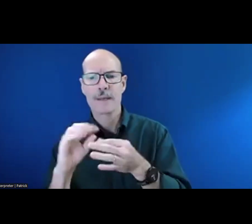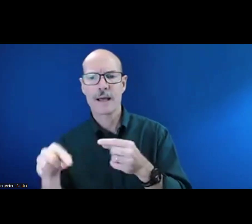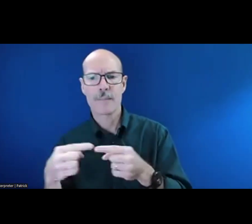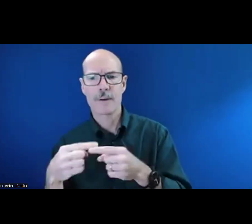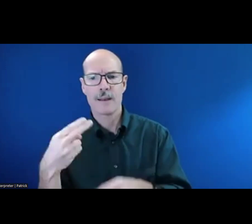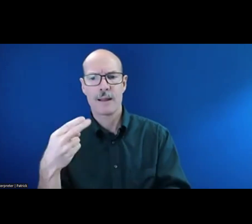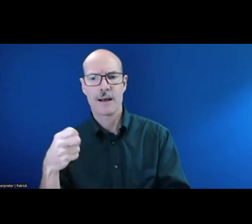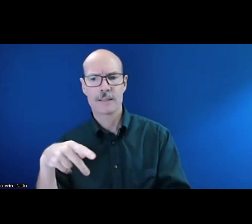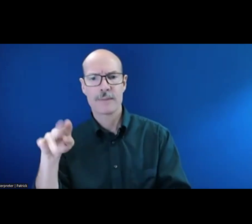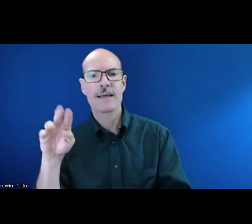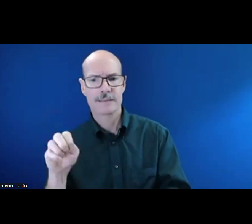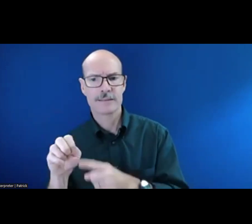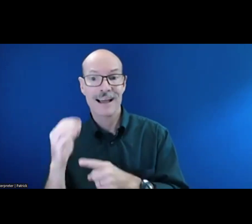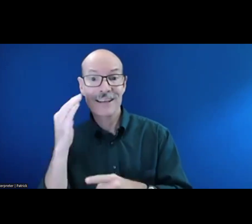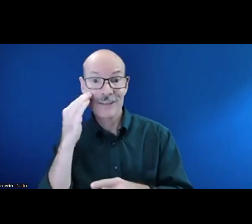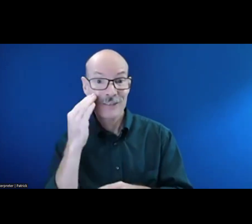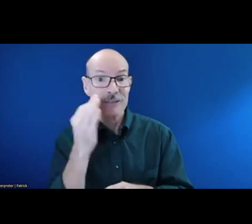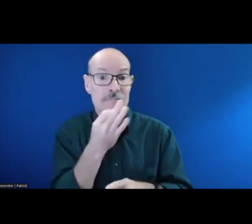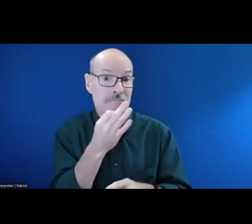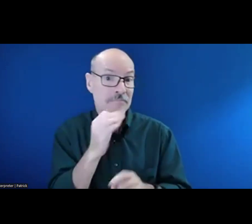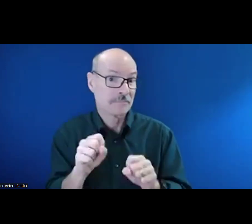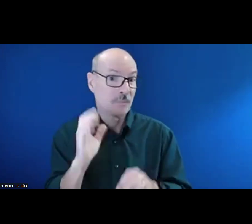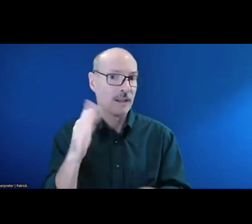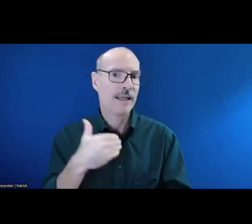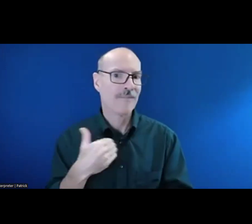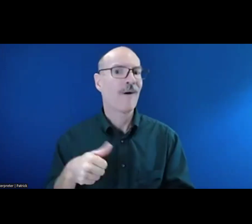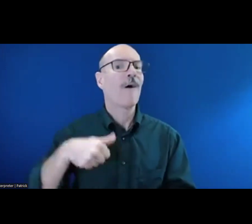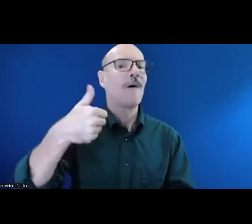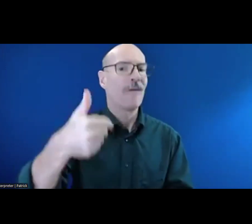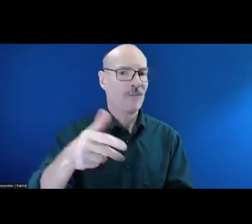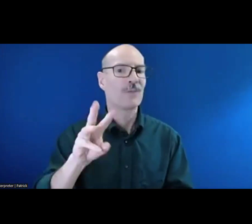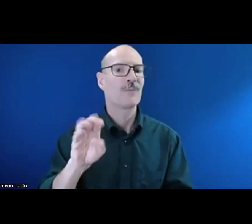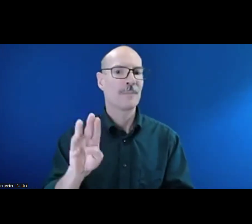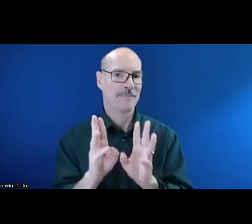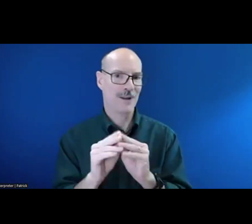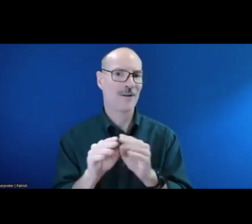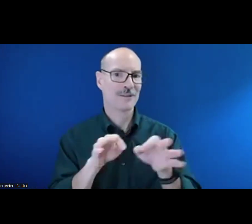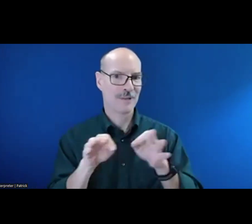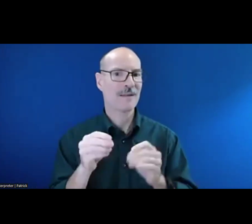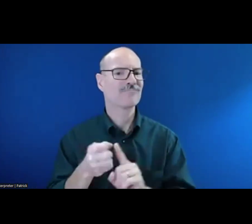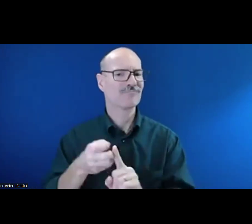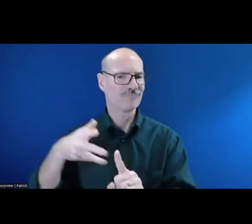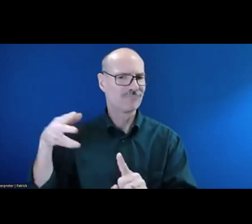I know we have a potential webinar coming up on these topics, and we can follow up with resources.